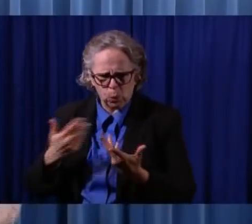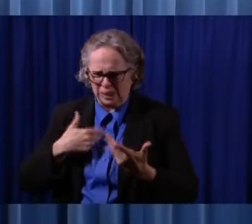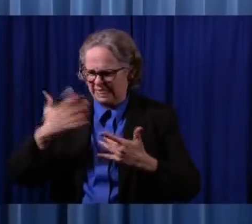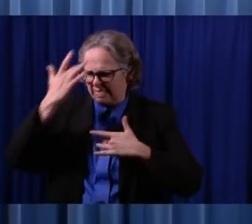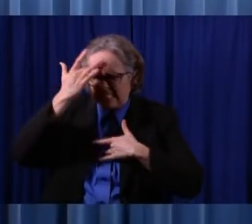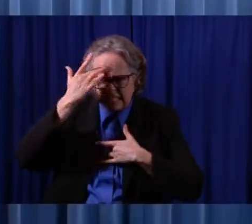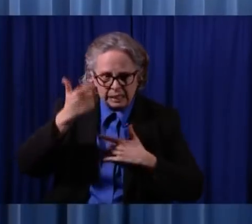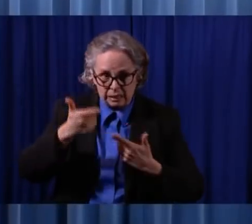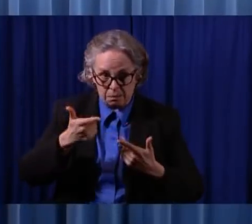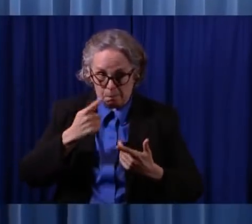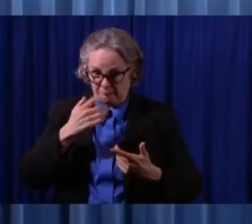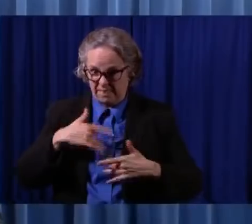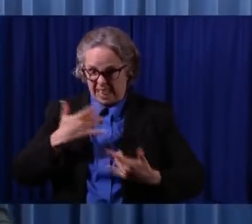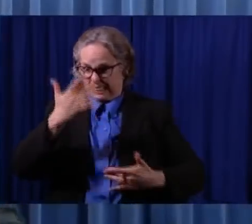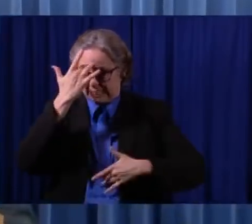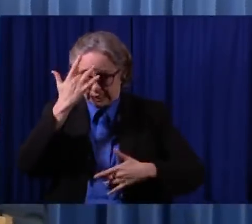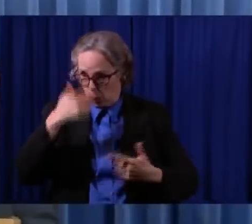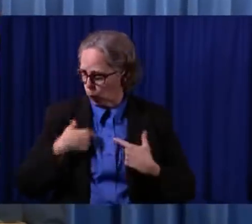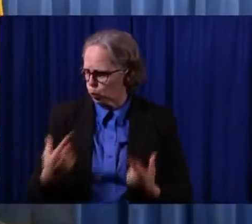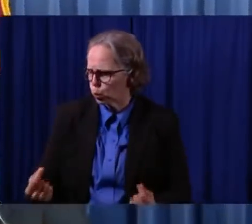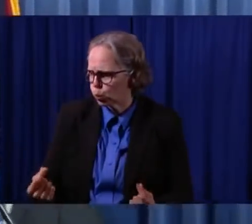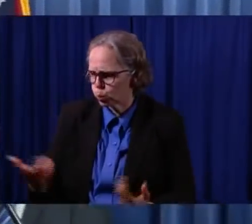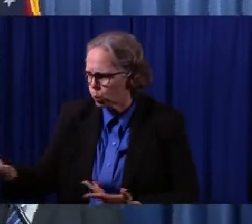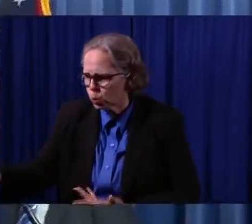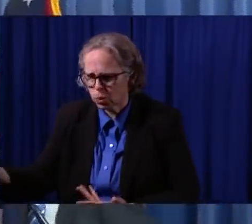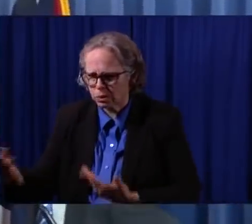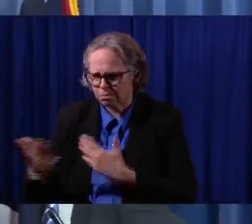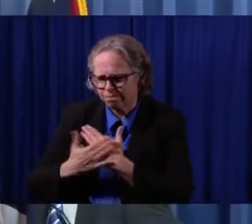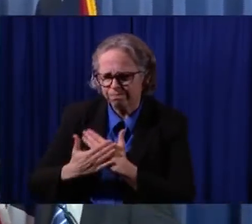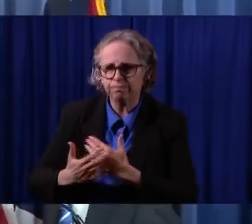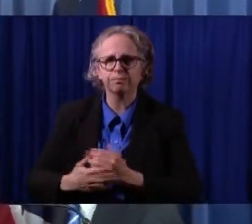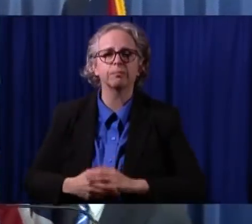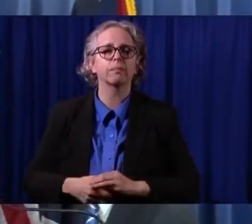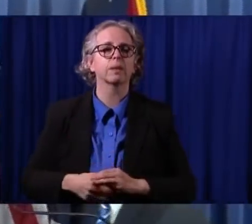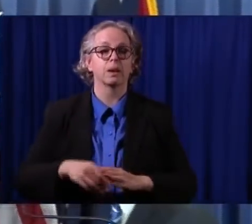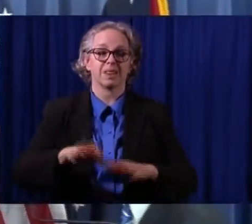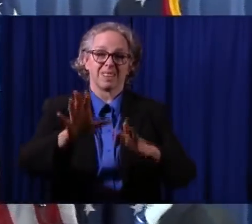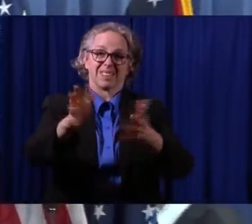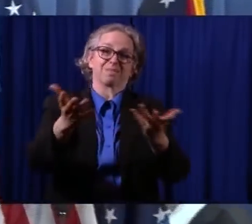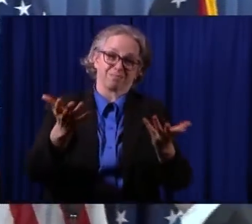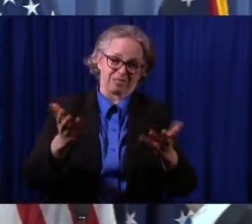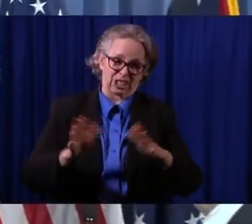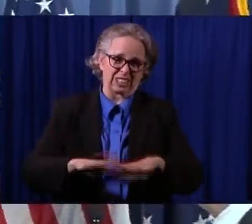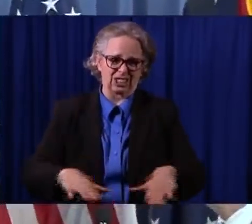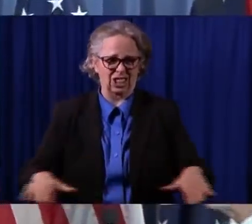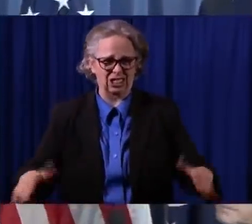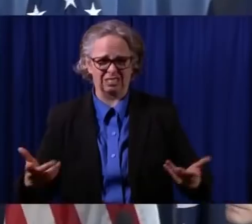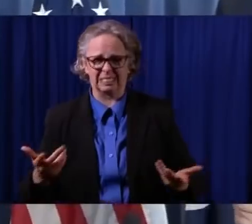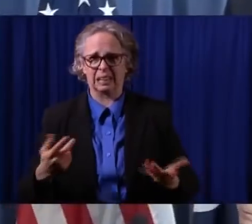THAT IS ALWAYS THE QUESTION IT SEEMS TO ME AS A PARENT, WHAT SHOULD I LOOK FOR? WHAT AM I TO BE ON ALERT FOR